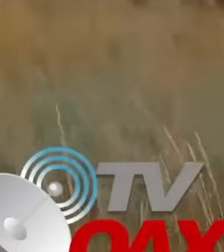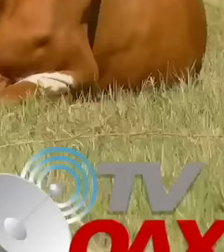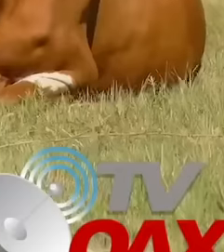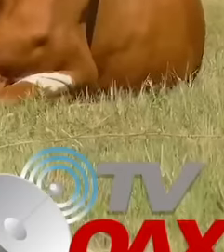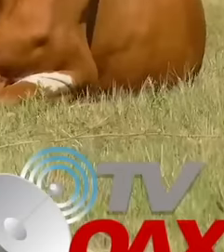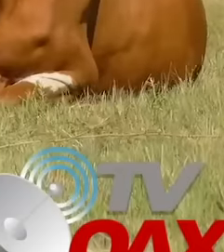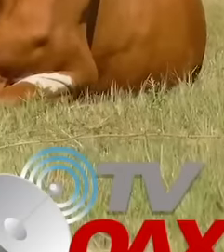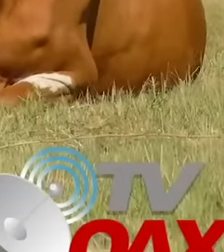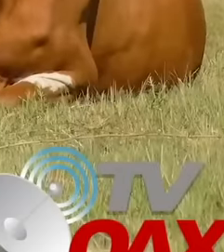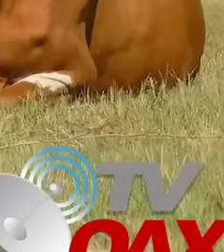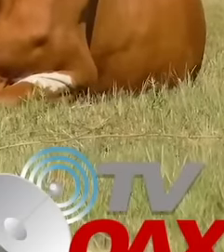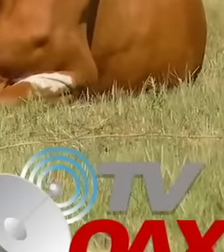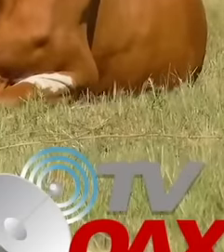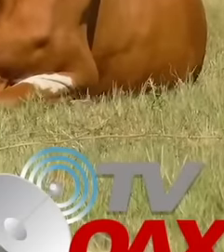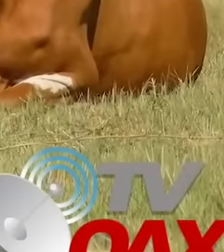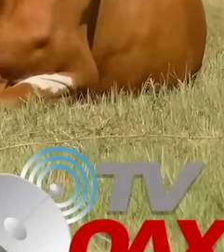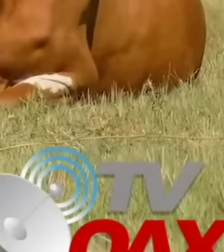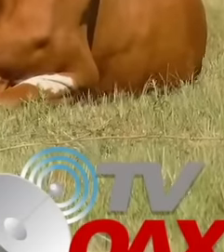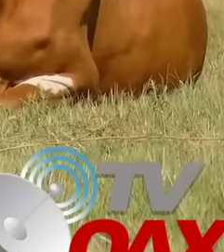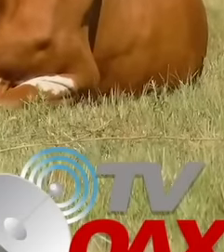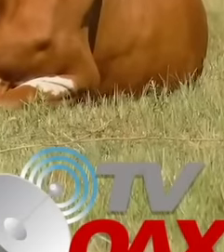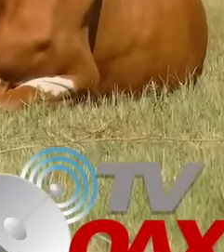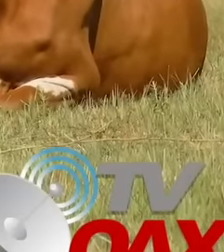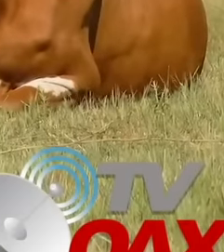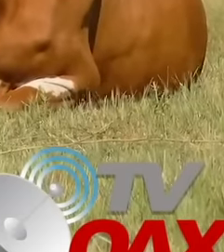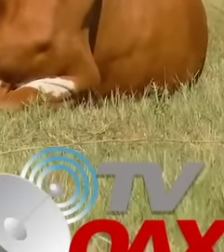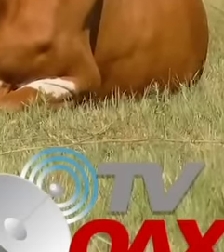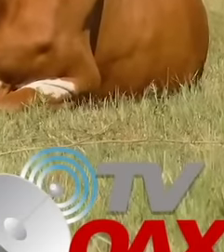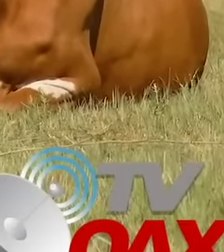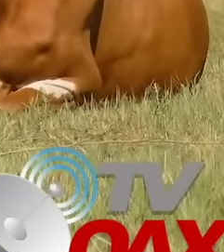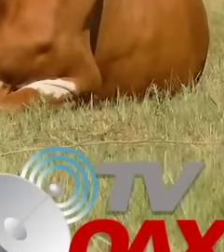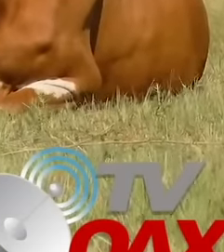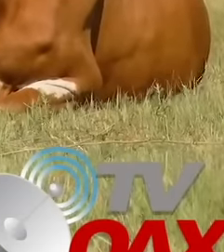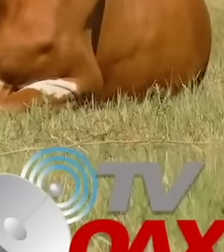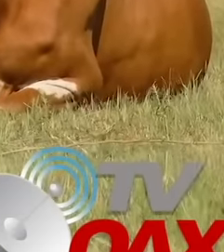3,000